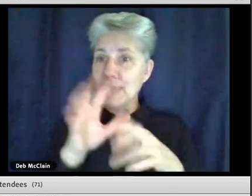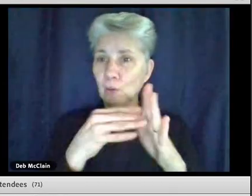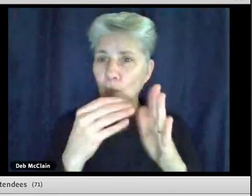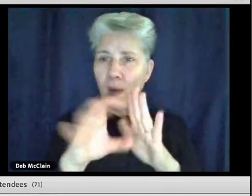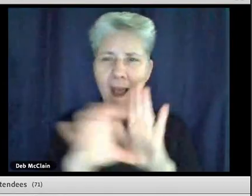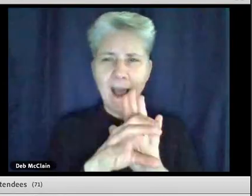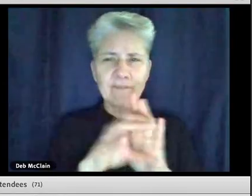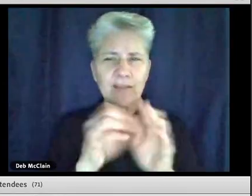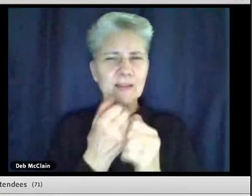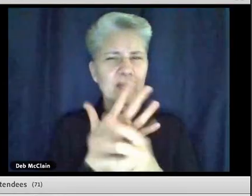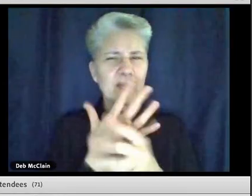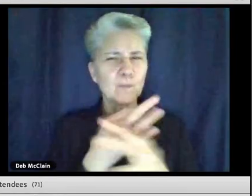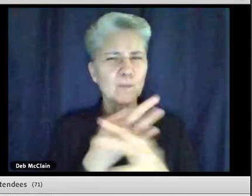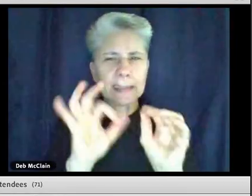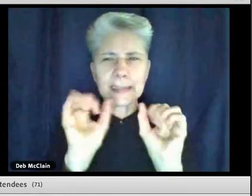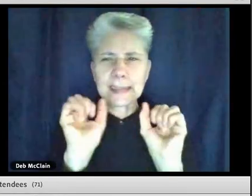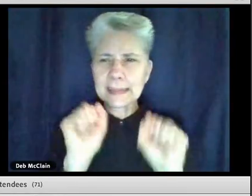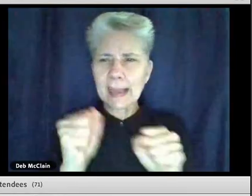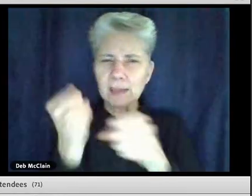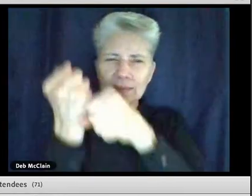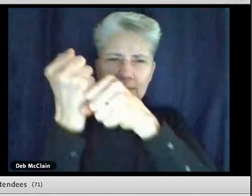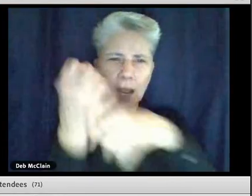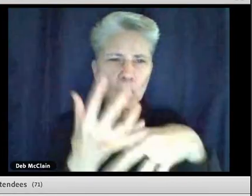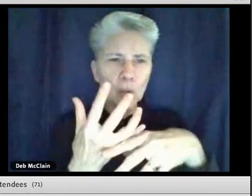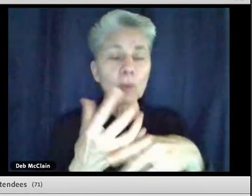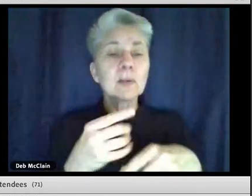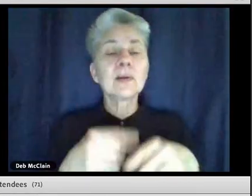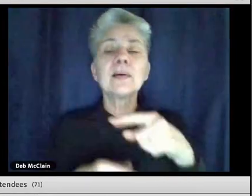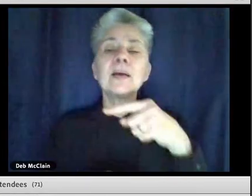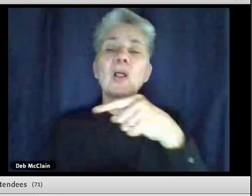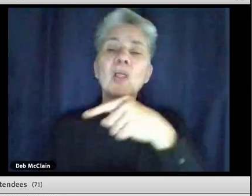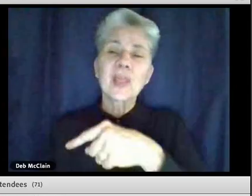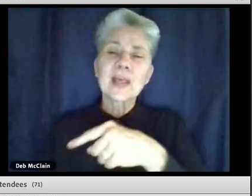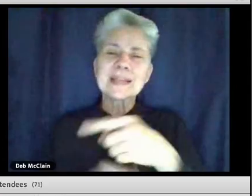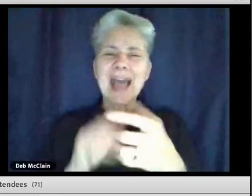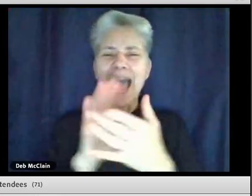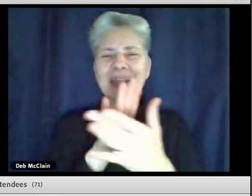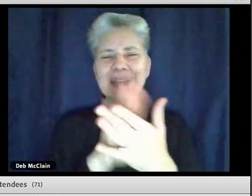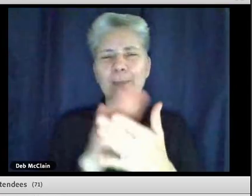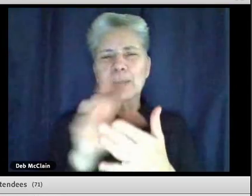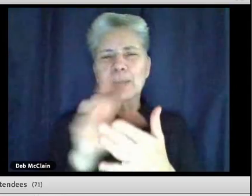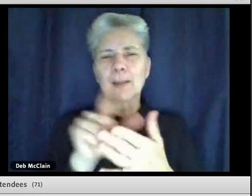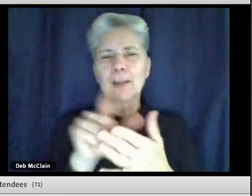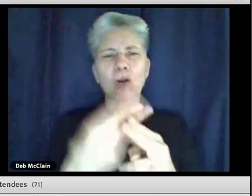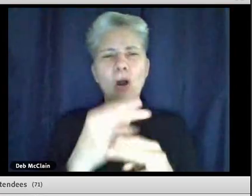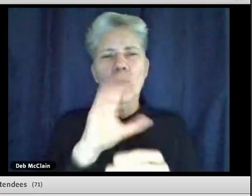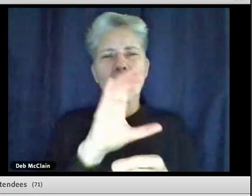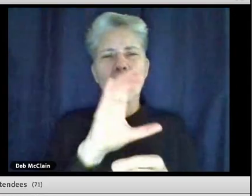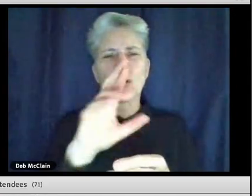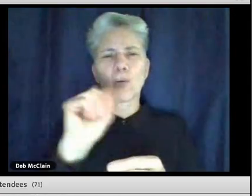This is kind of done for kids. All this information, you can get the graphics and everything for free, so it's a fantastic thing.